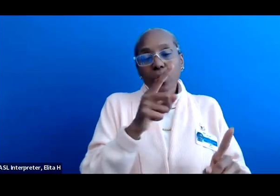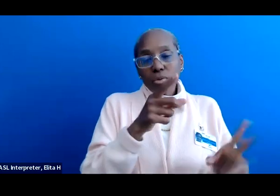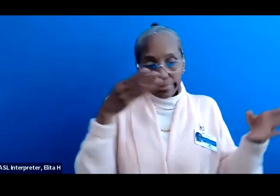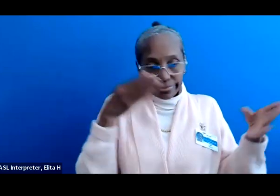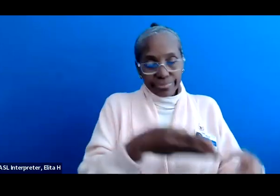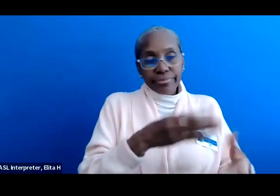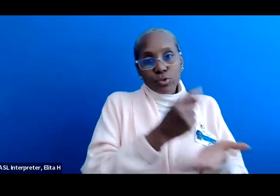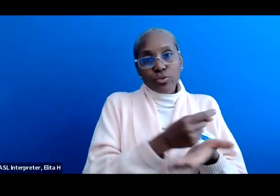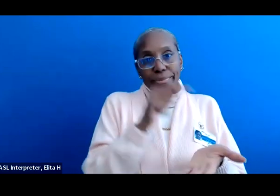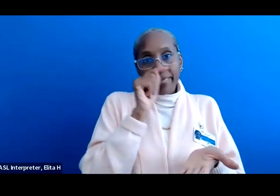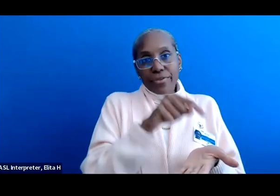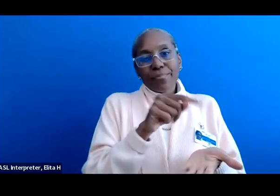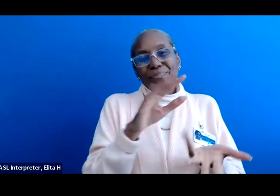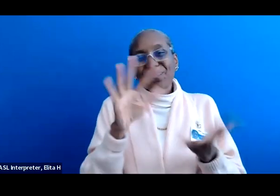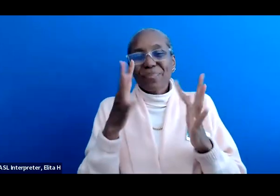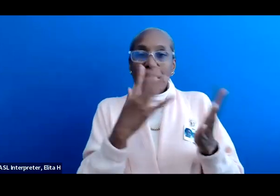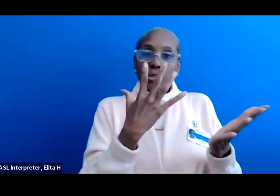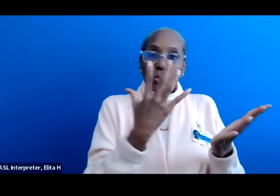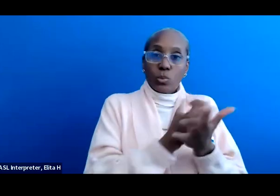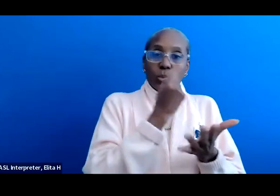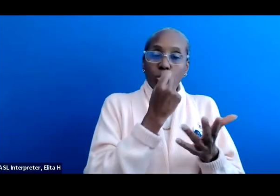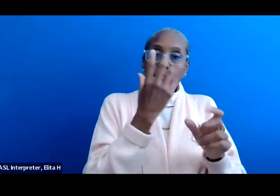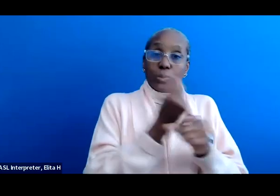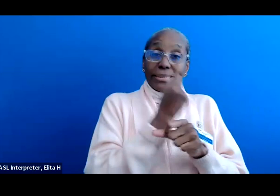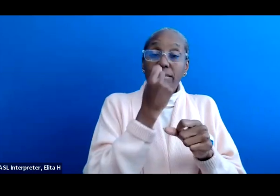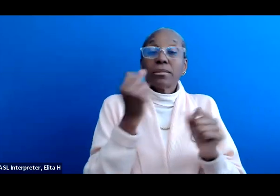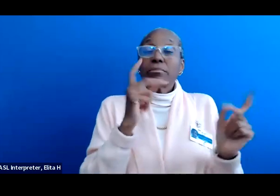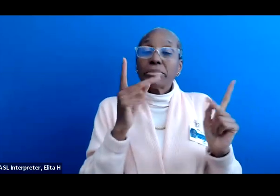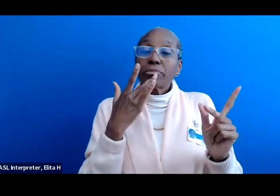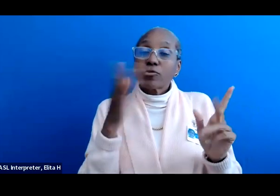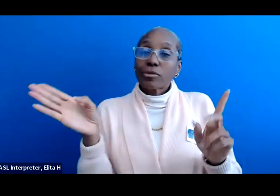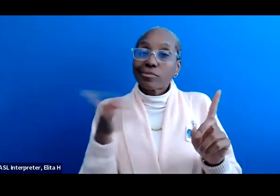It's kind of a win situation. A lot of people have gone to that.